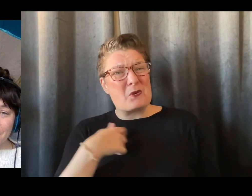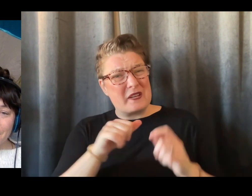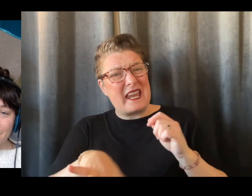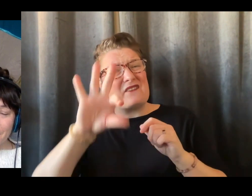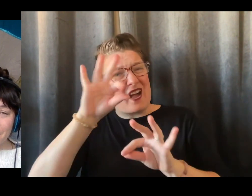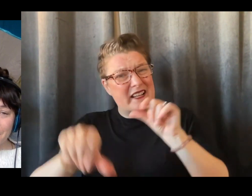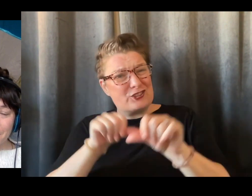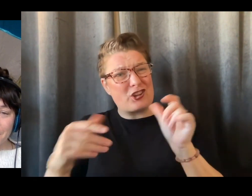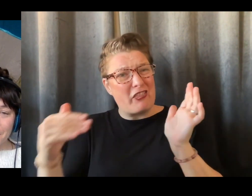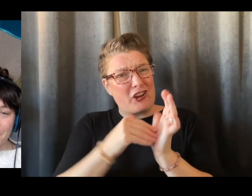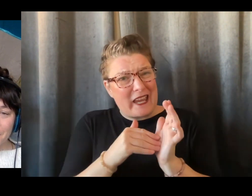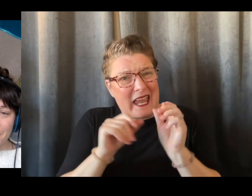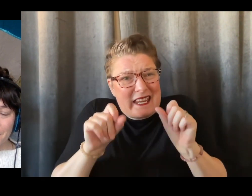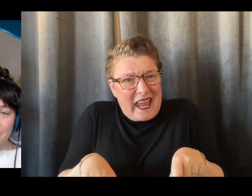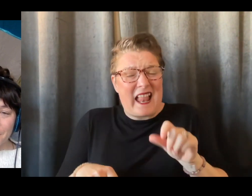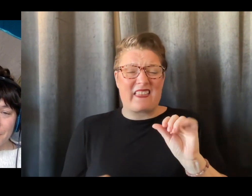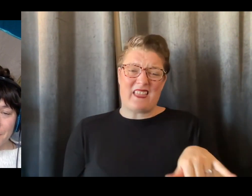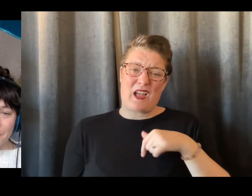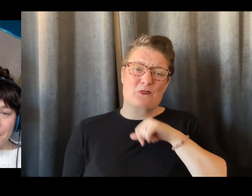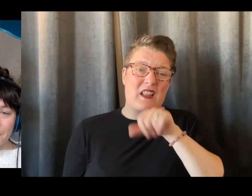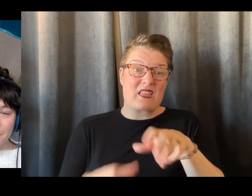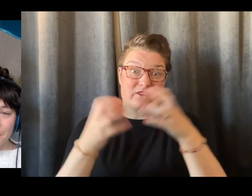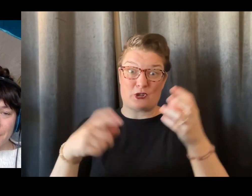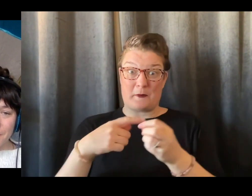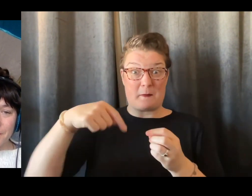love so much about this podcast. And yeah, just feeling really emotional about it.